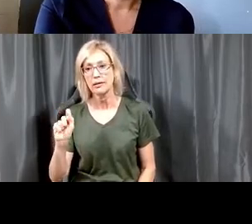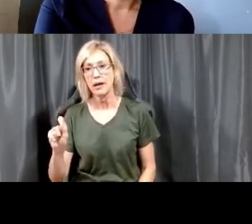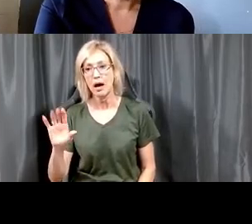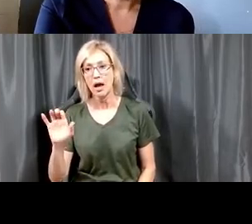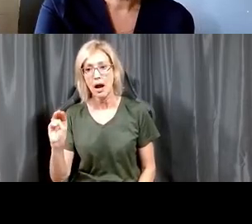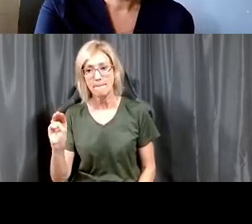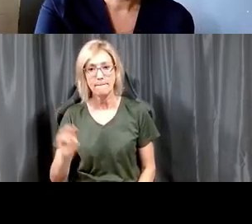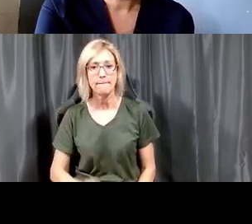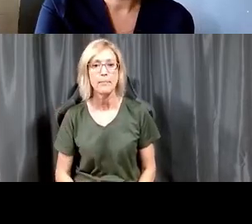And it has